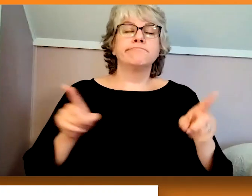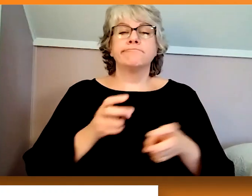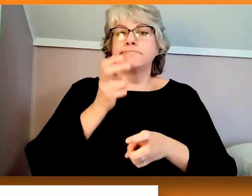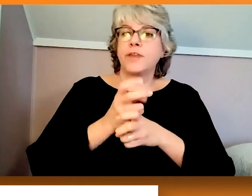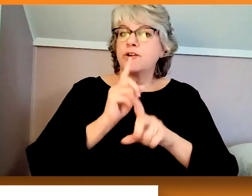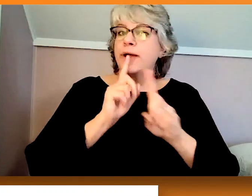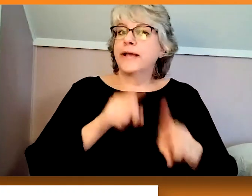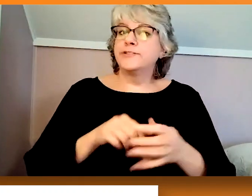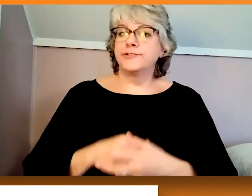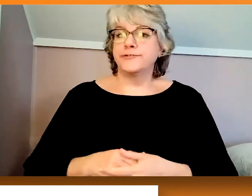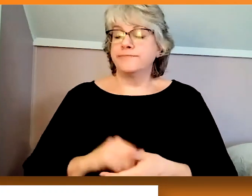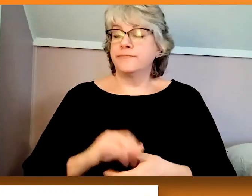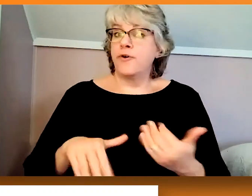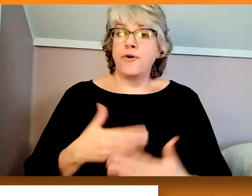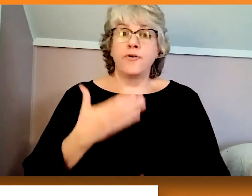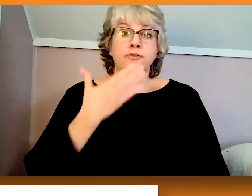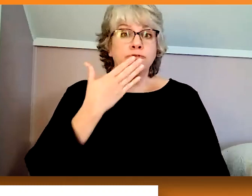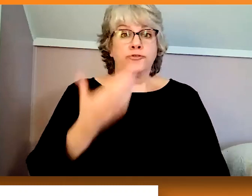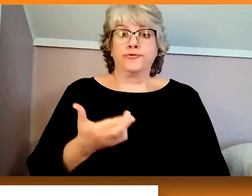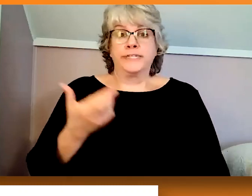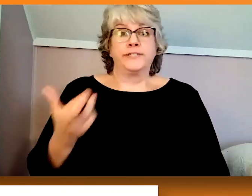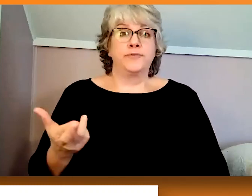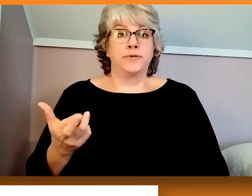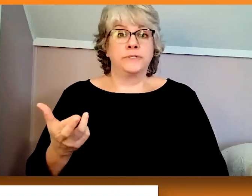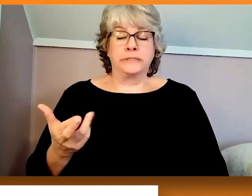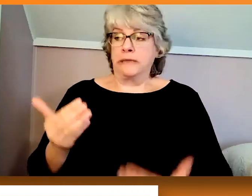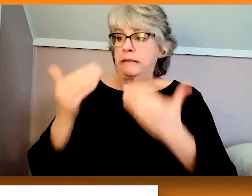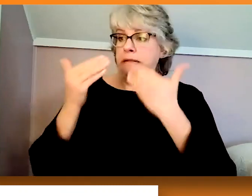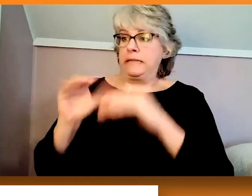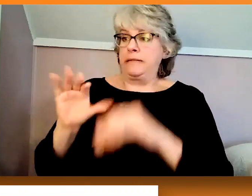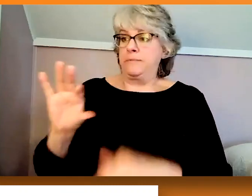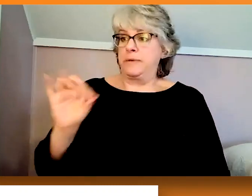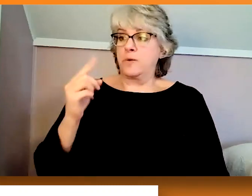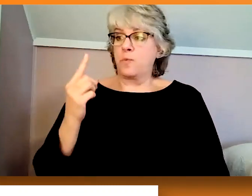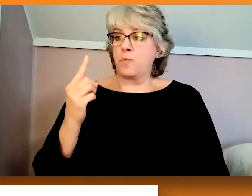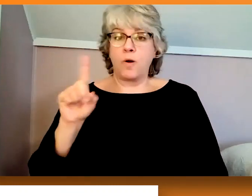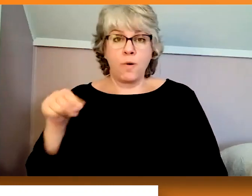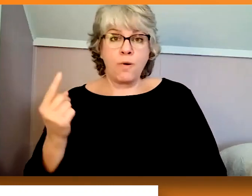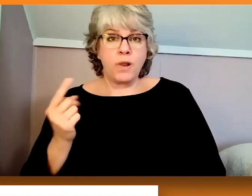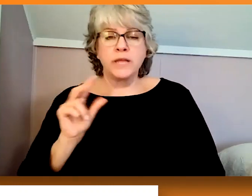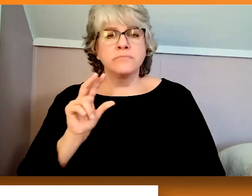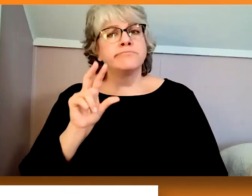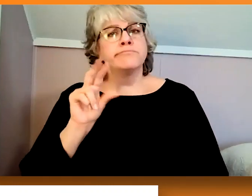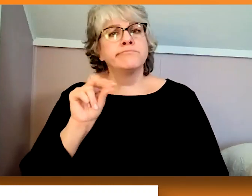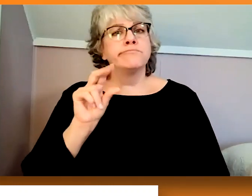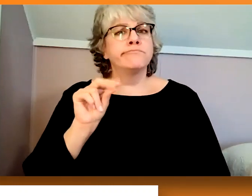You don't want to limit to just one search engine, but my personal preference, I would probably start